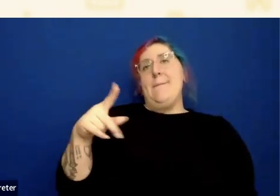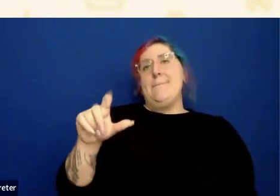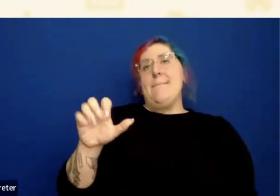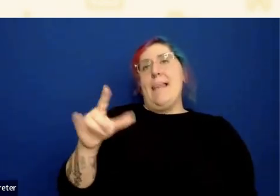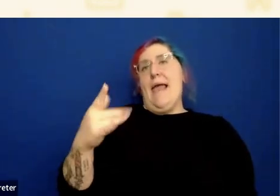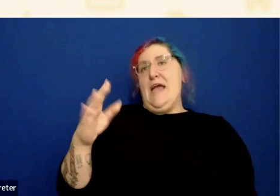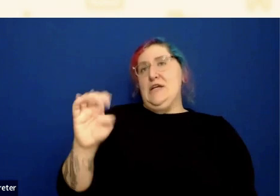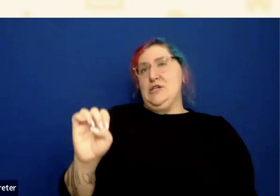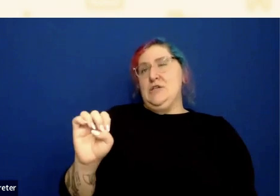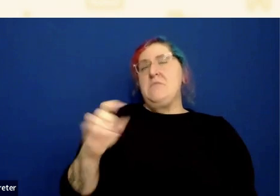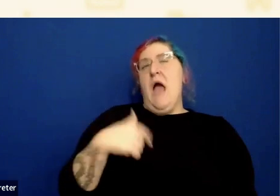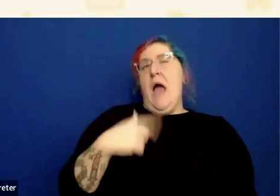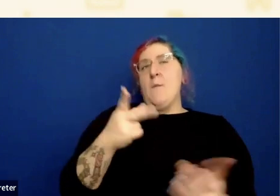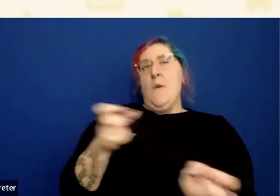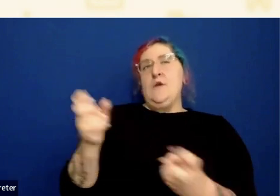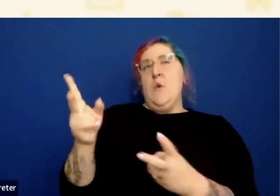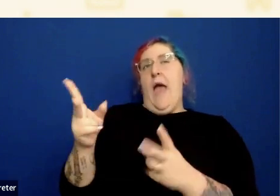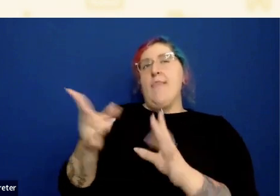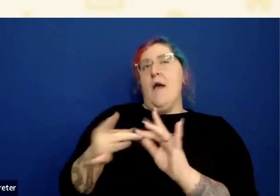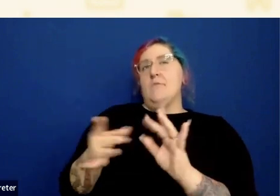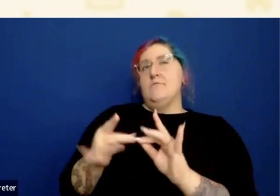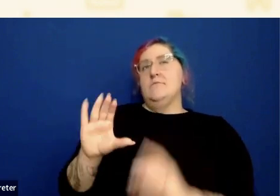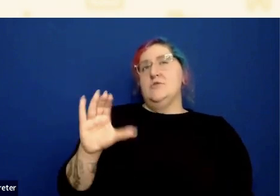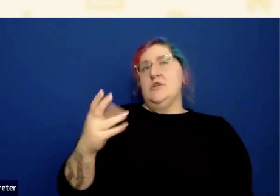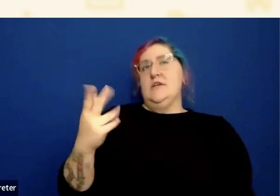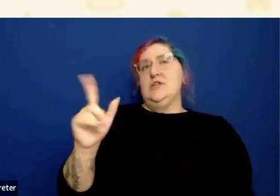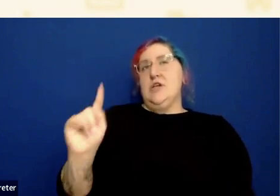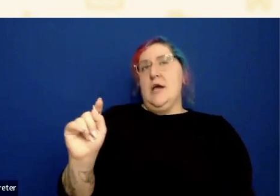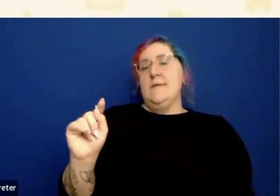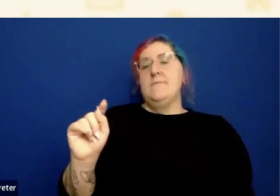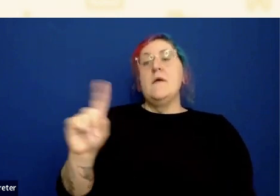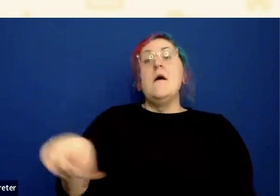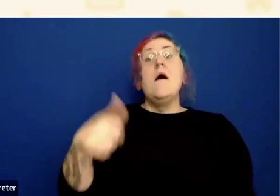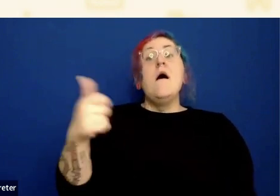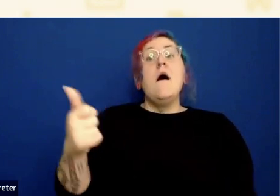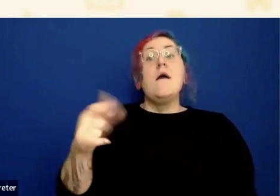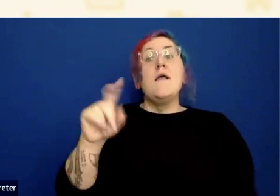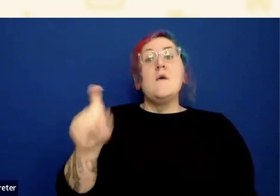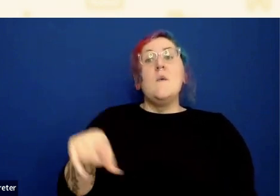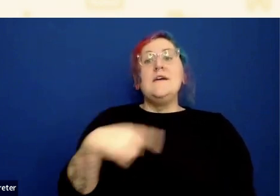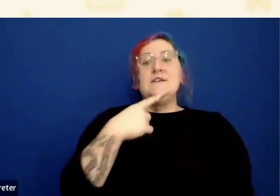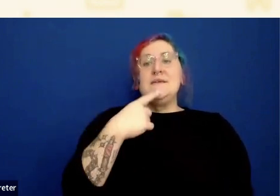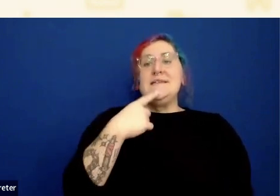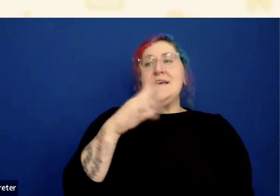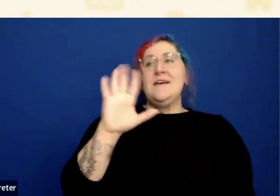Another follow-up question there was somebody would love to share that 4% of all sites stat.